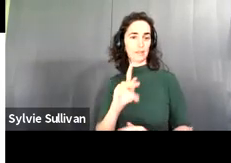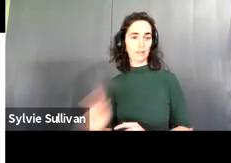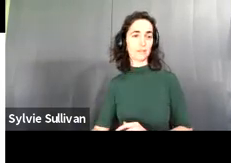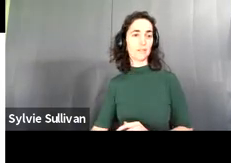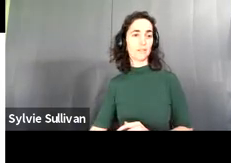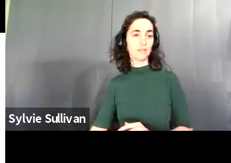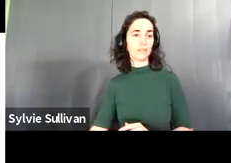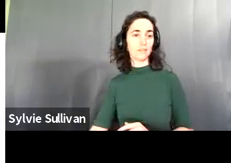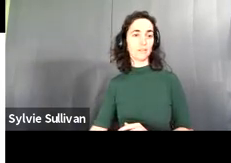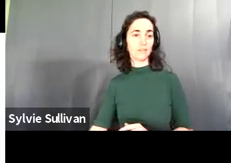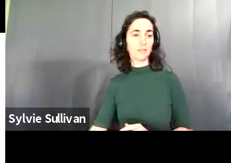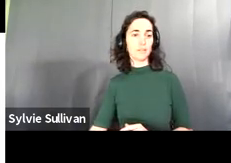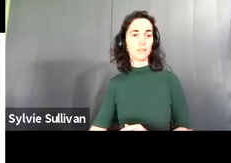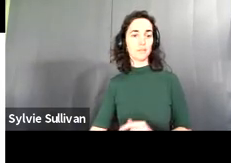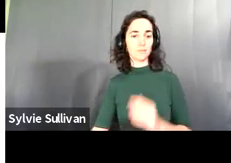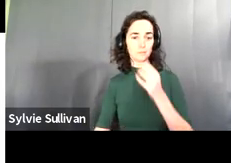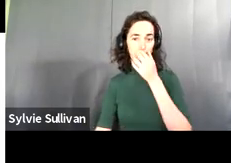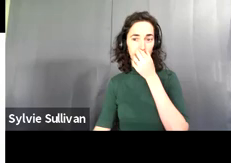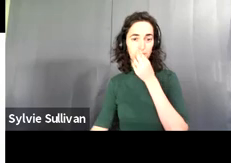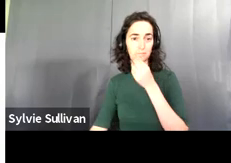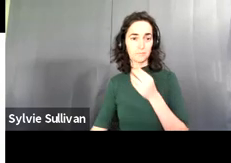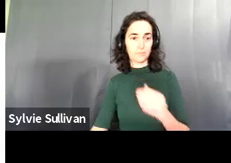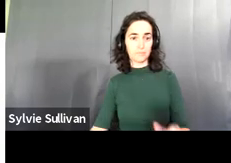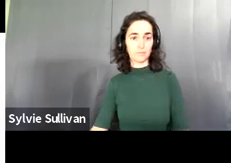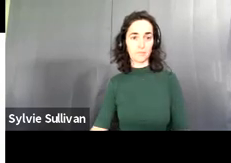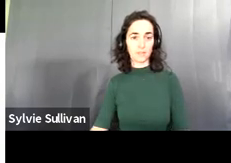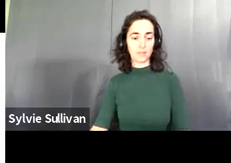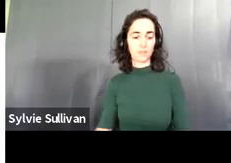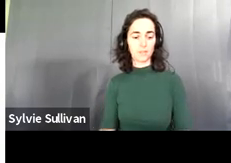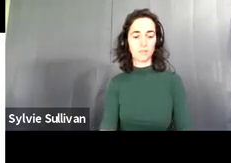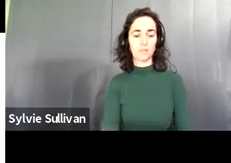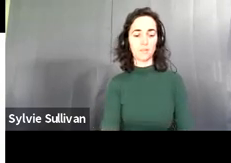So first, we have from the bridge center for hope.